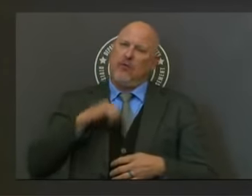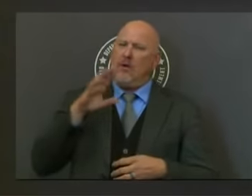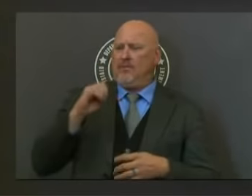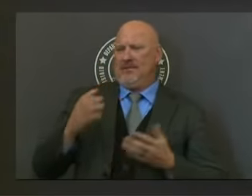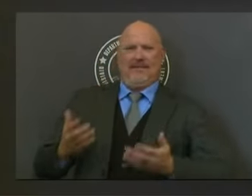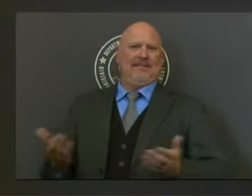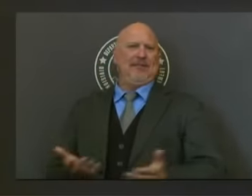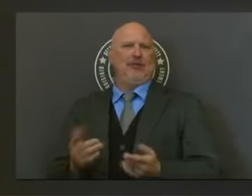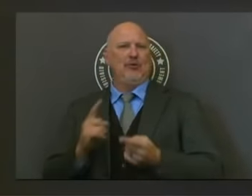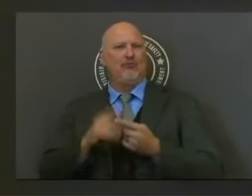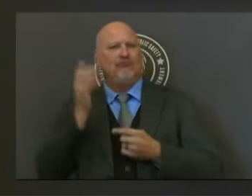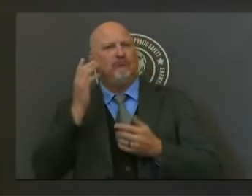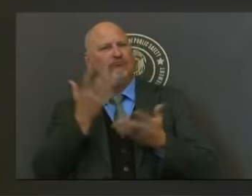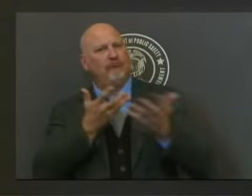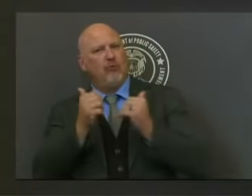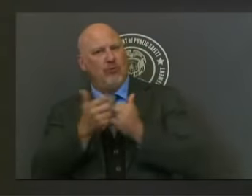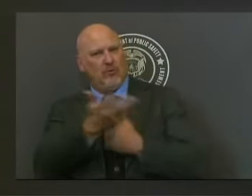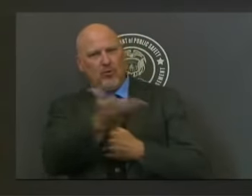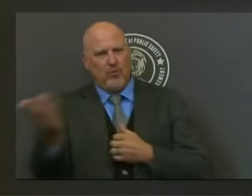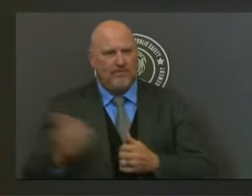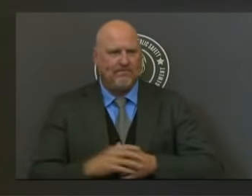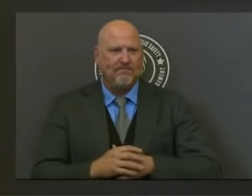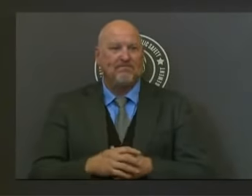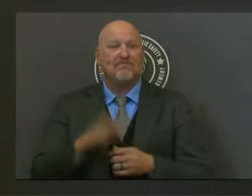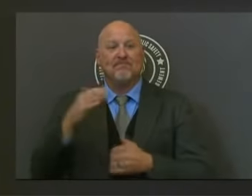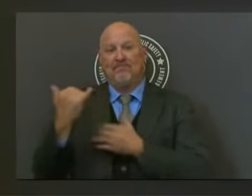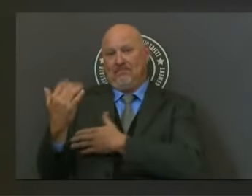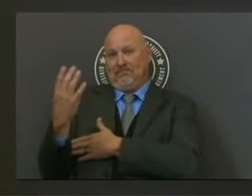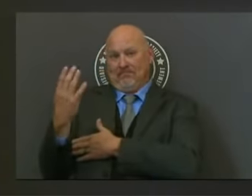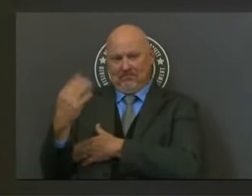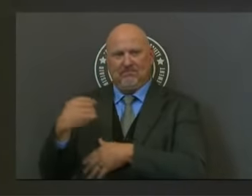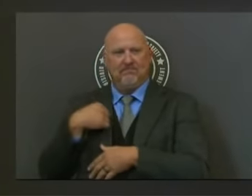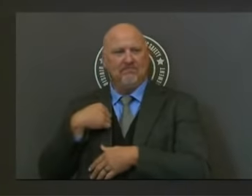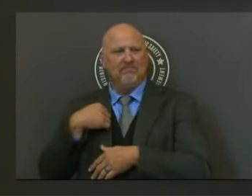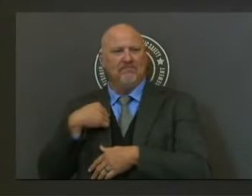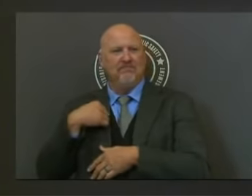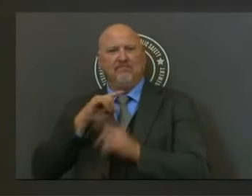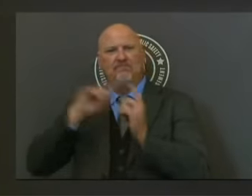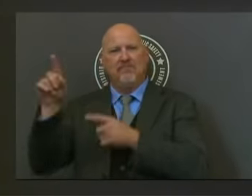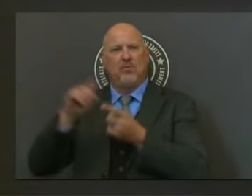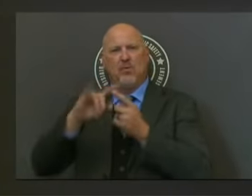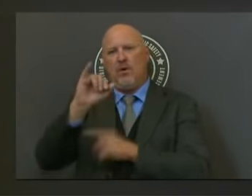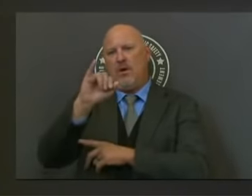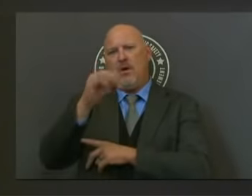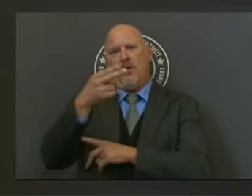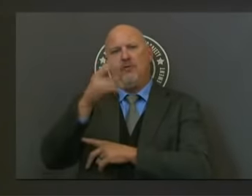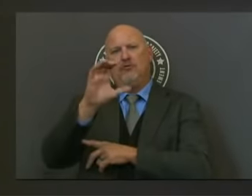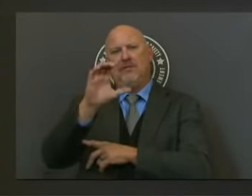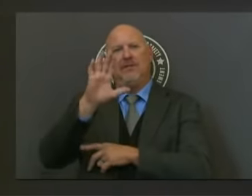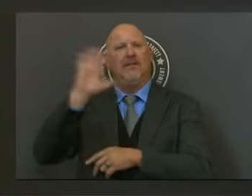intermountain medical center's covert nineteen rounds and these